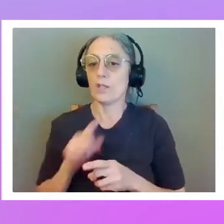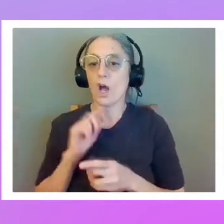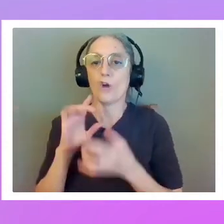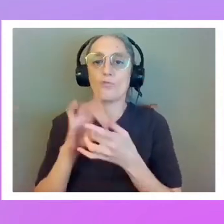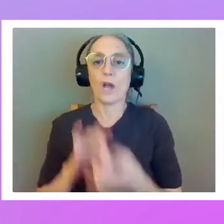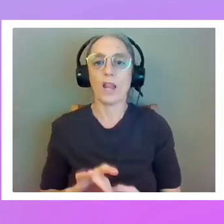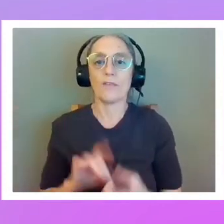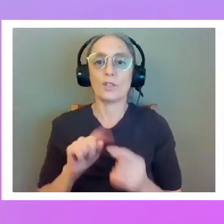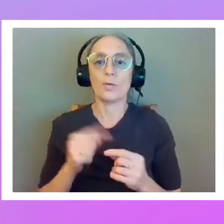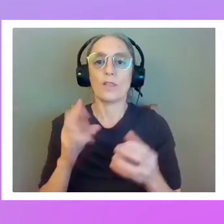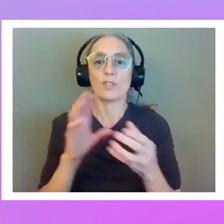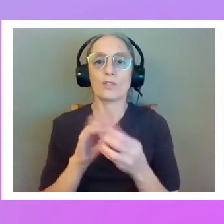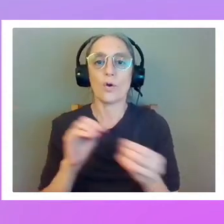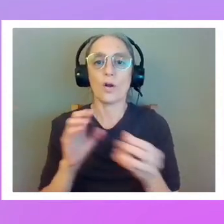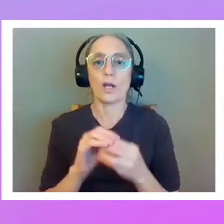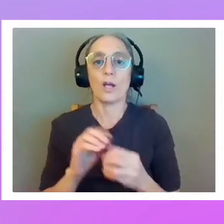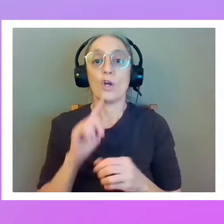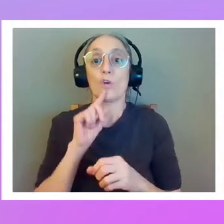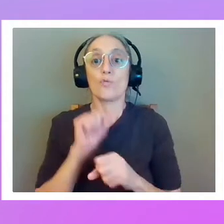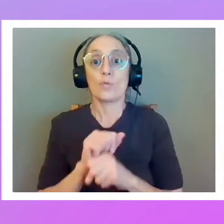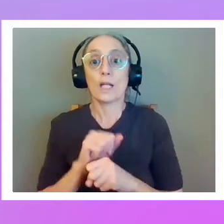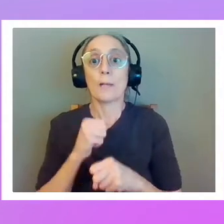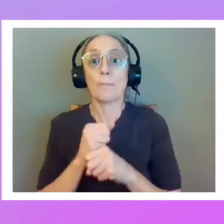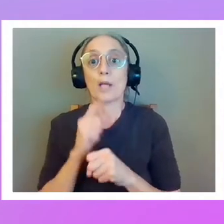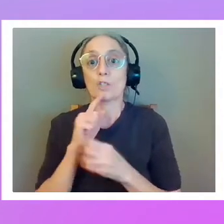that those descriptors are actually relevant to the story.